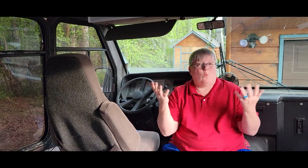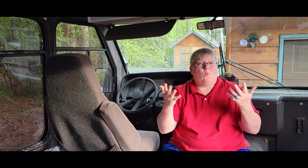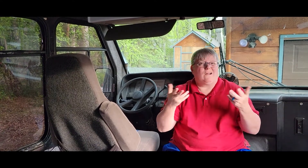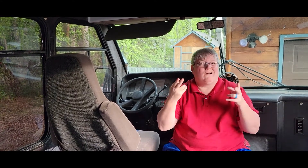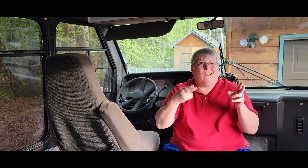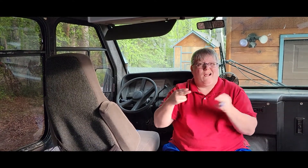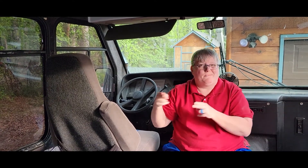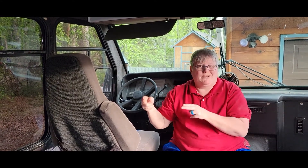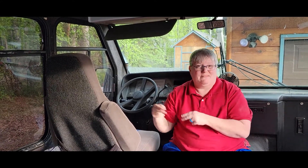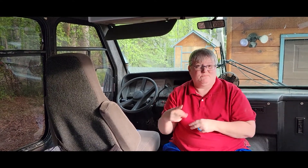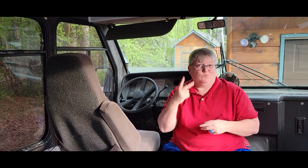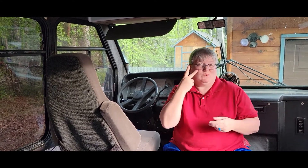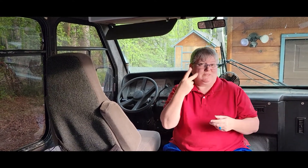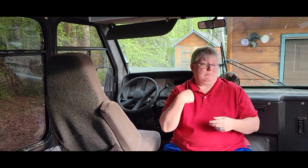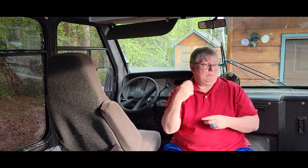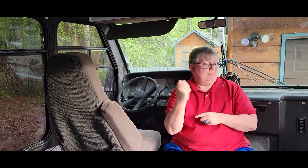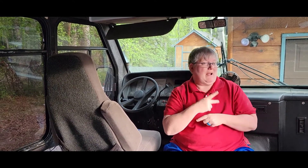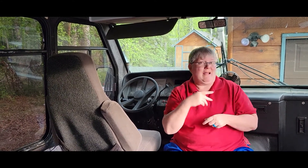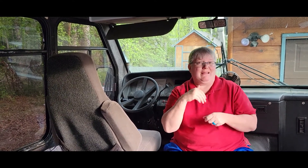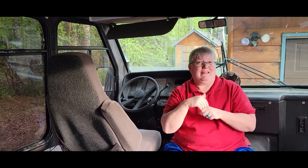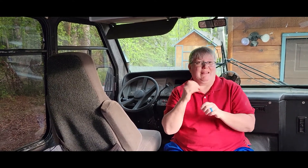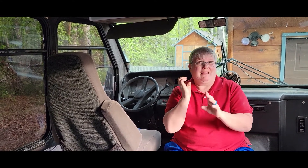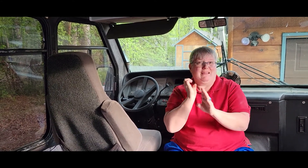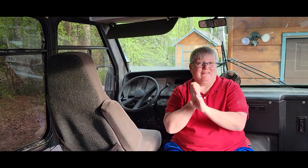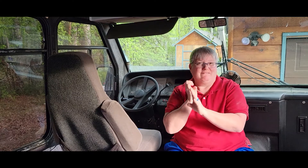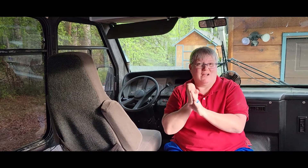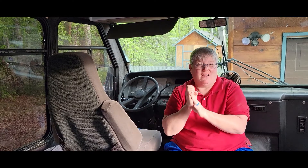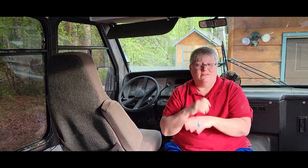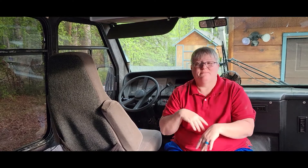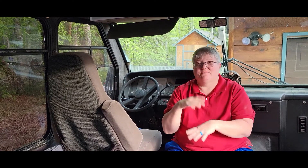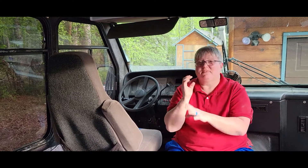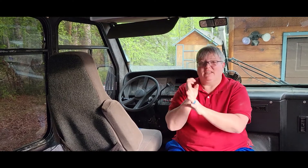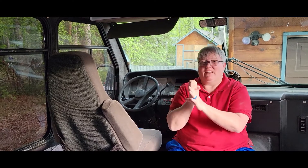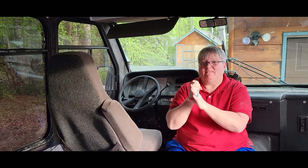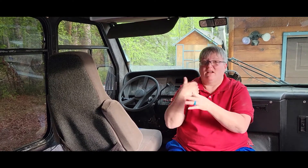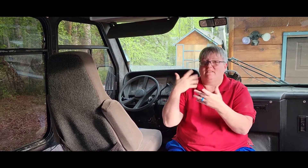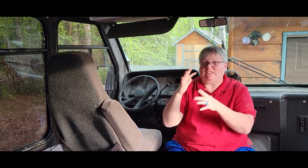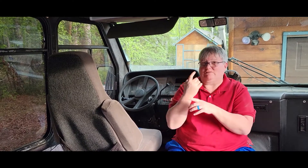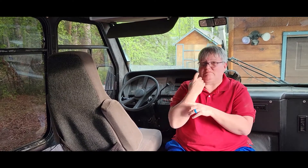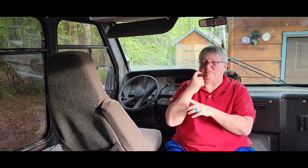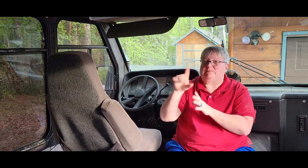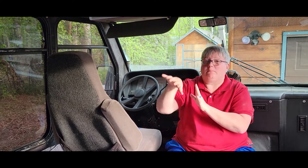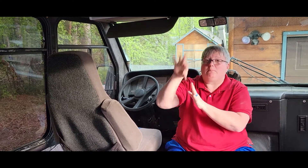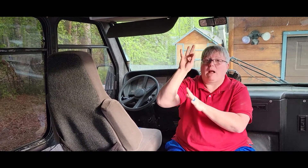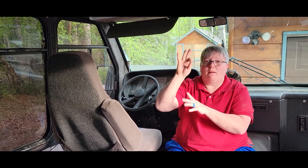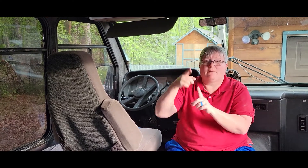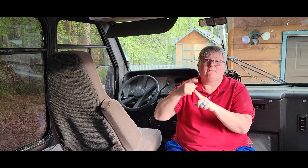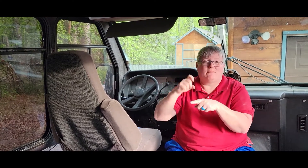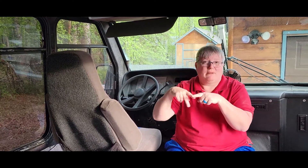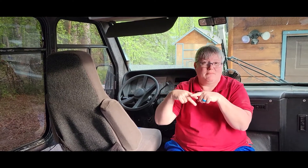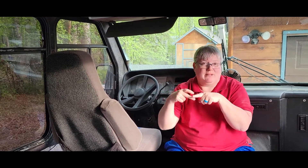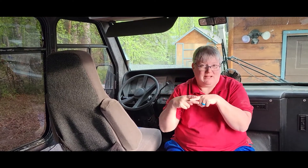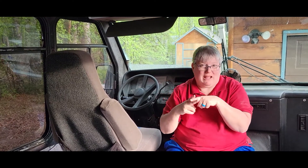What's happening. You see us back in Eevaa. And Eevaa I just picked up from the